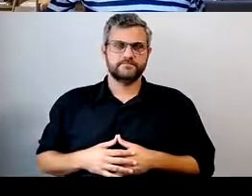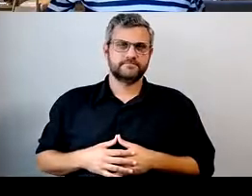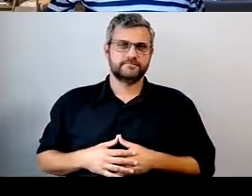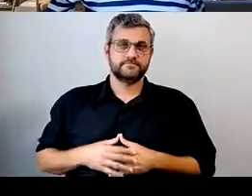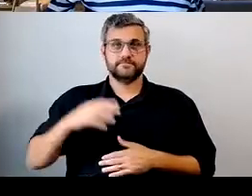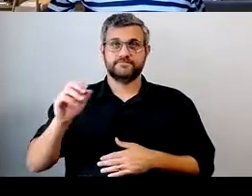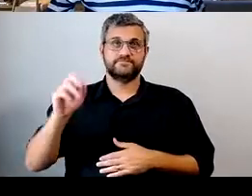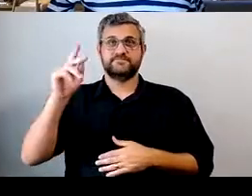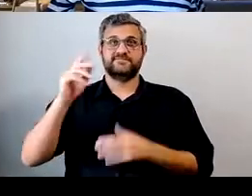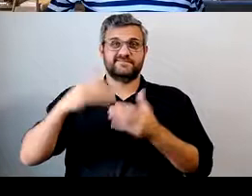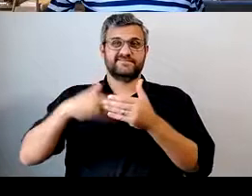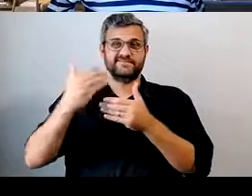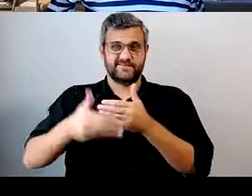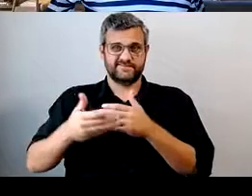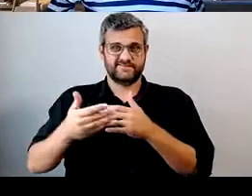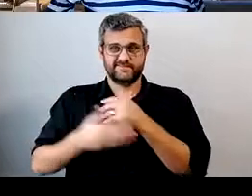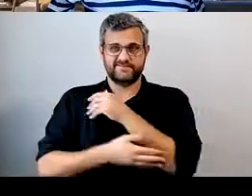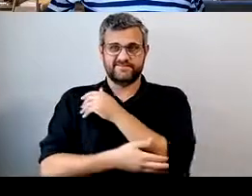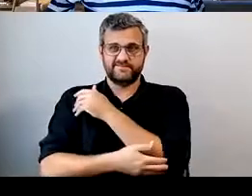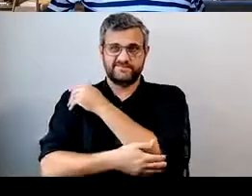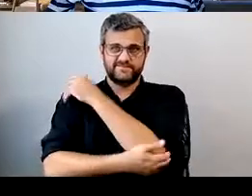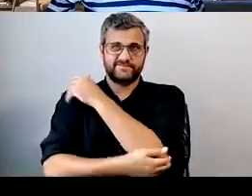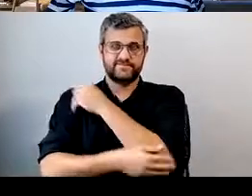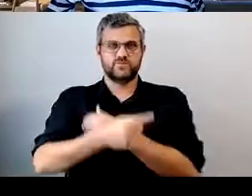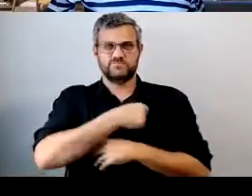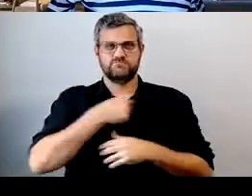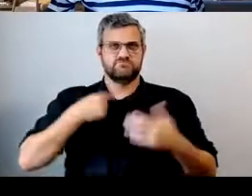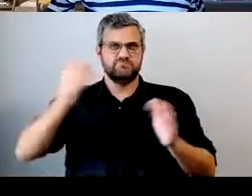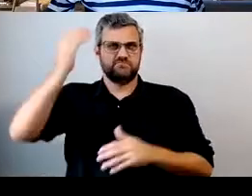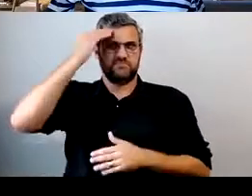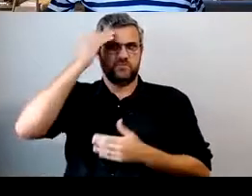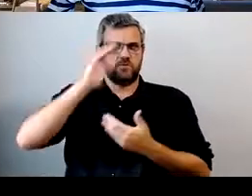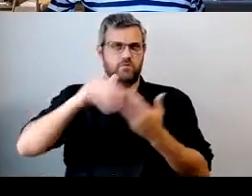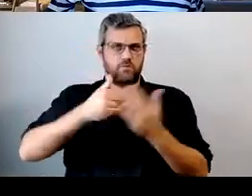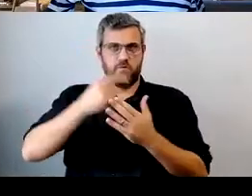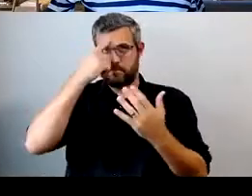And then next, we know that all mental health clinicians supply certain